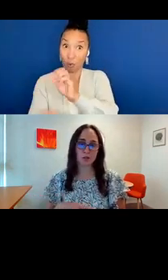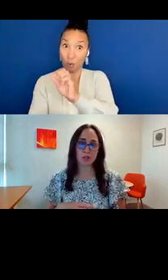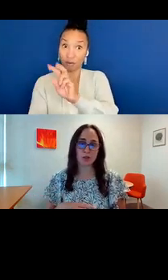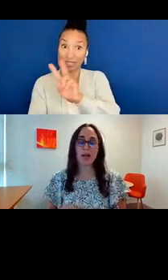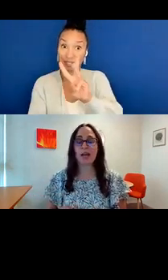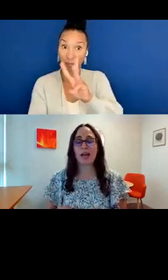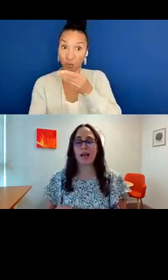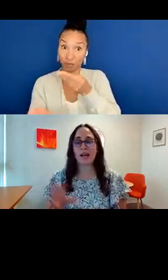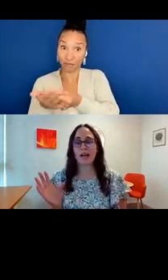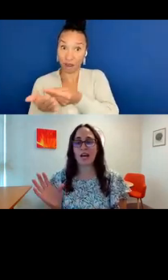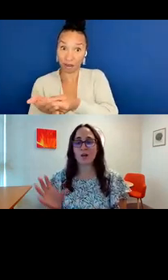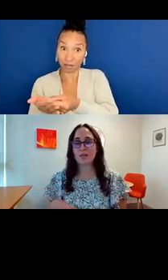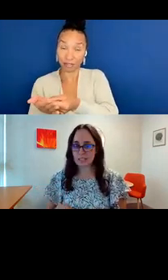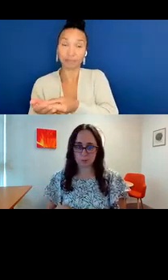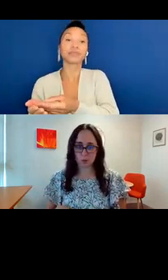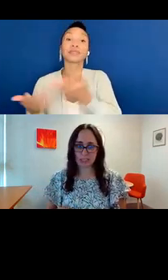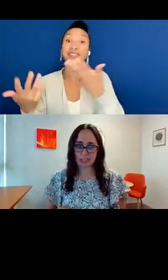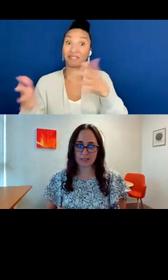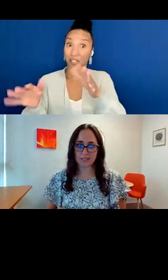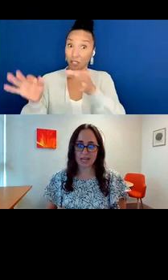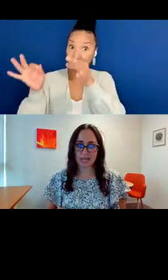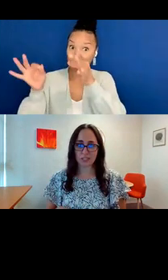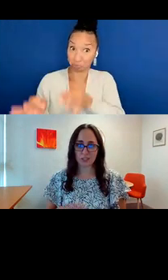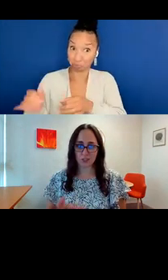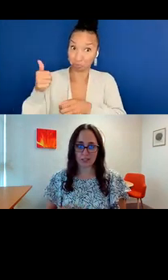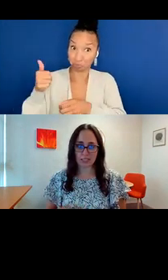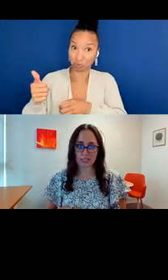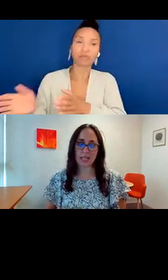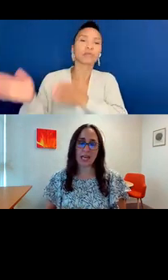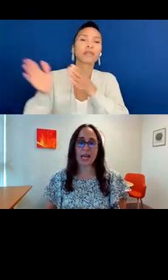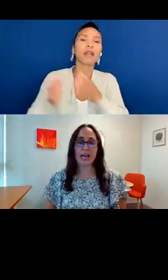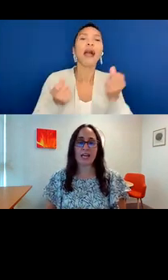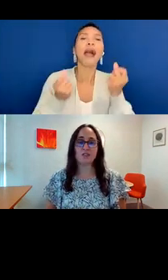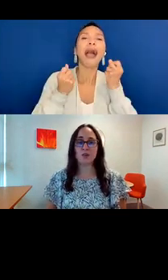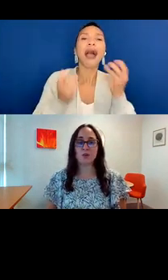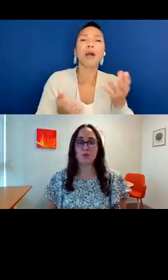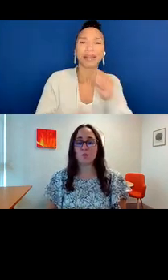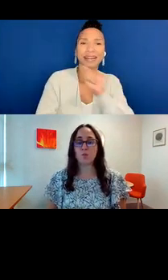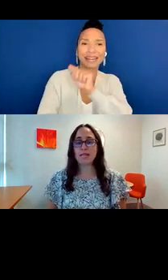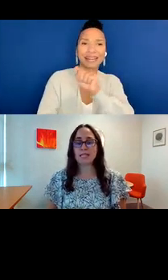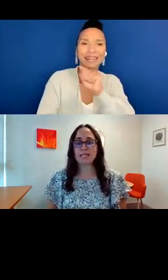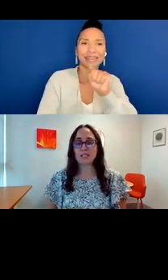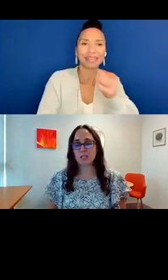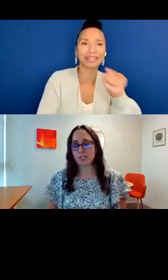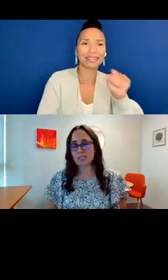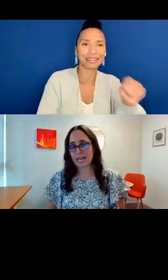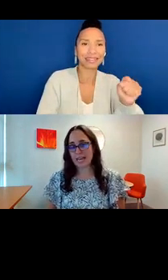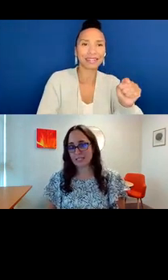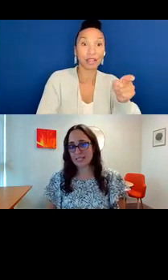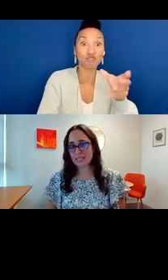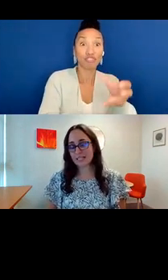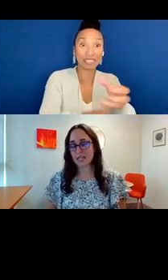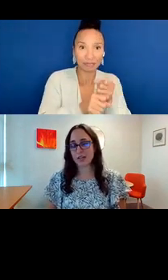want to go to, how many victims received that service? And so what this question is asking